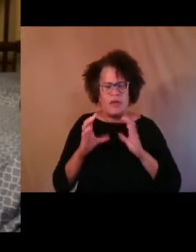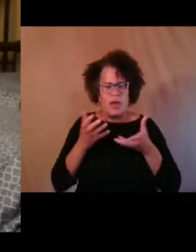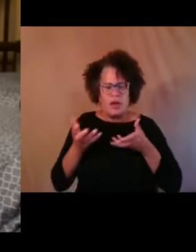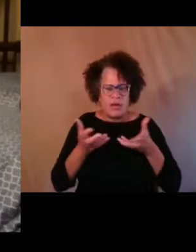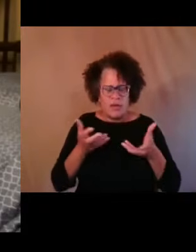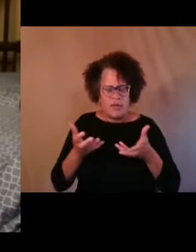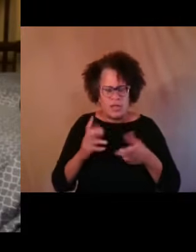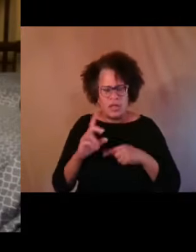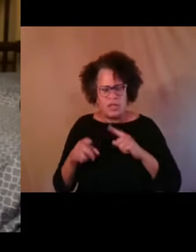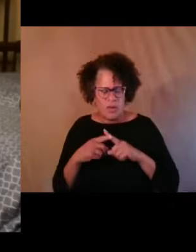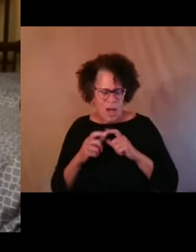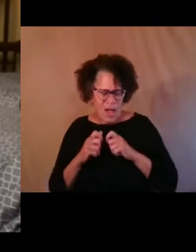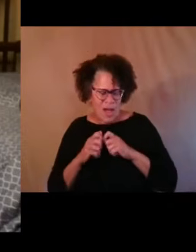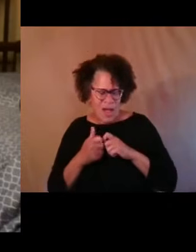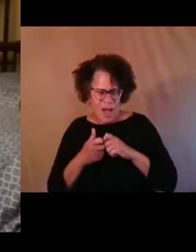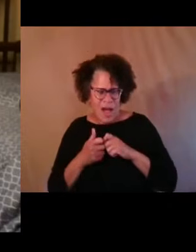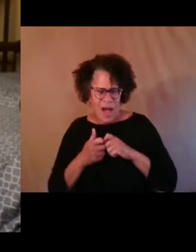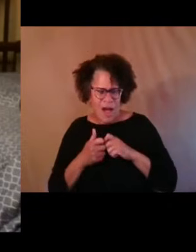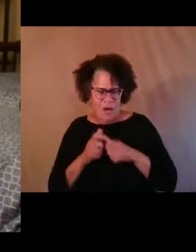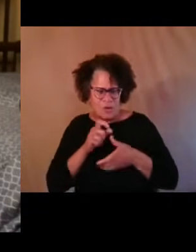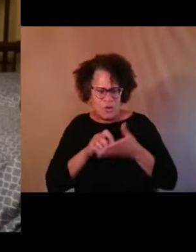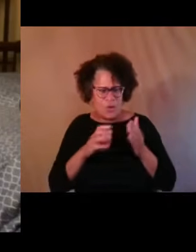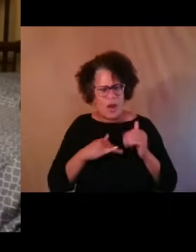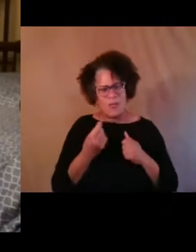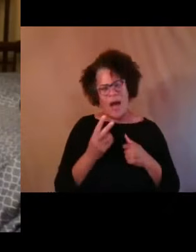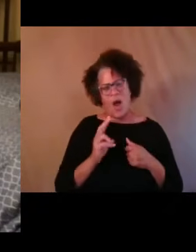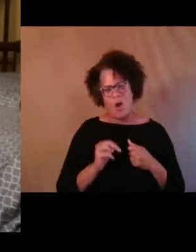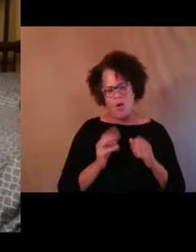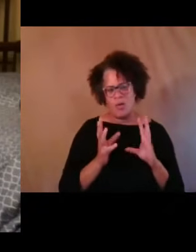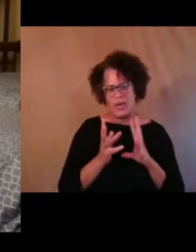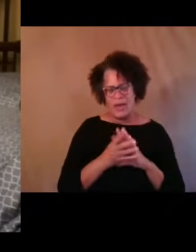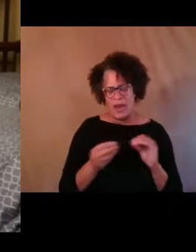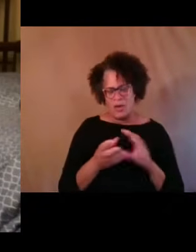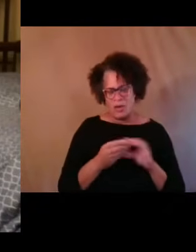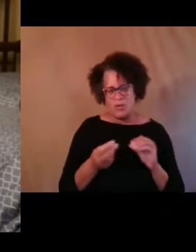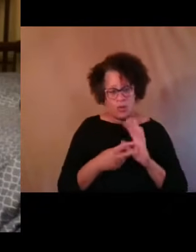how to write their own narrative. We're talking about narrative tonight.